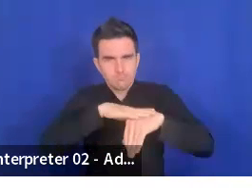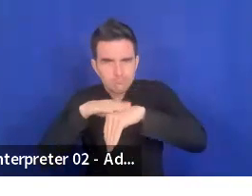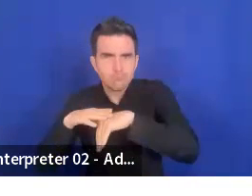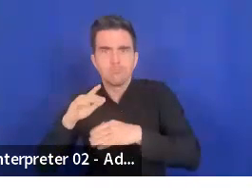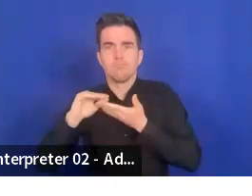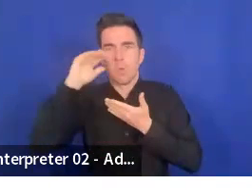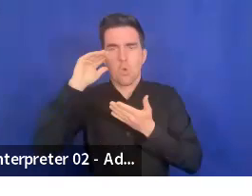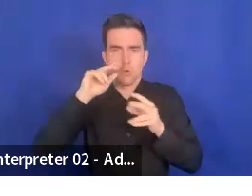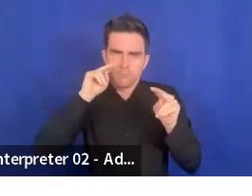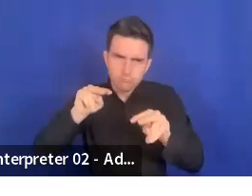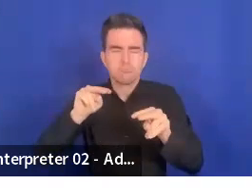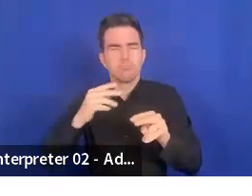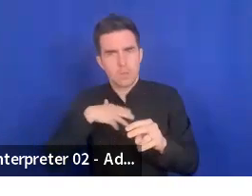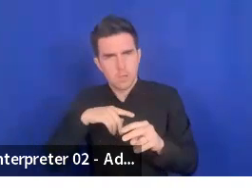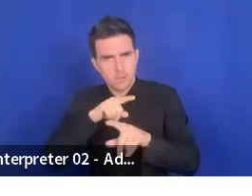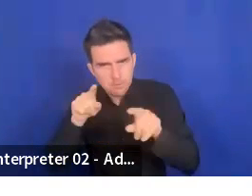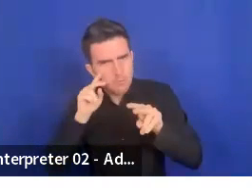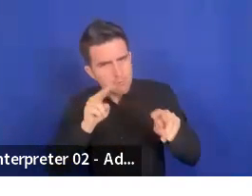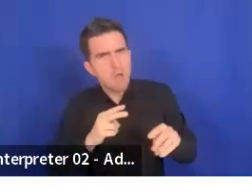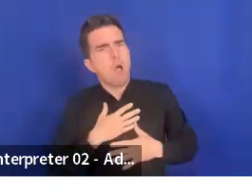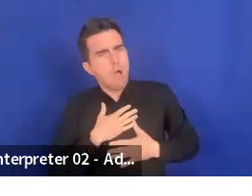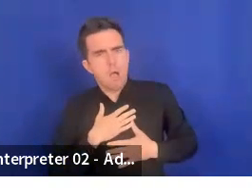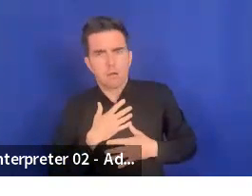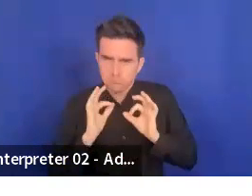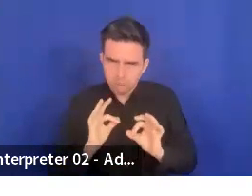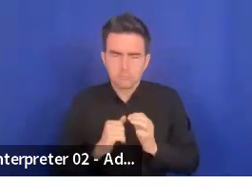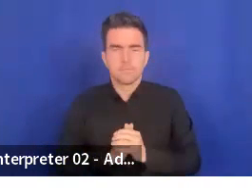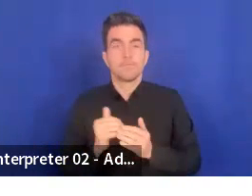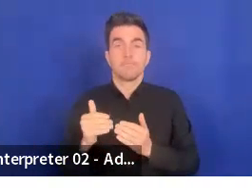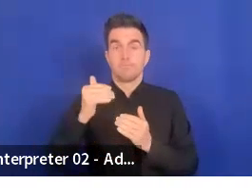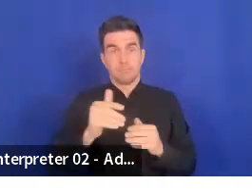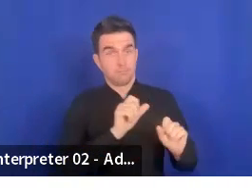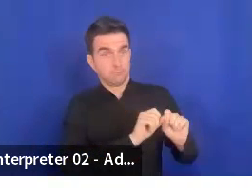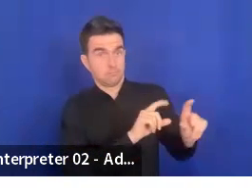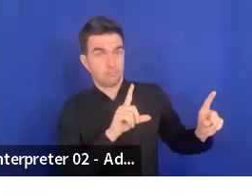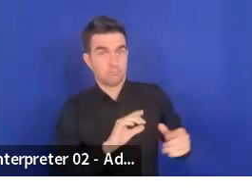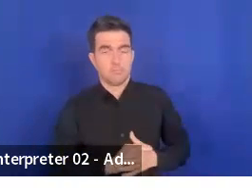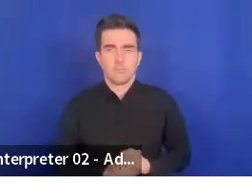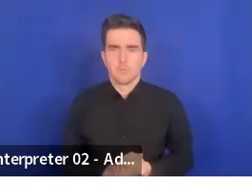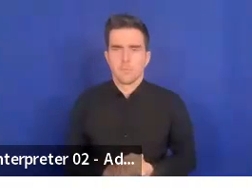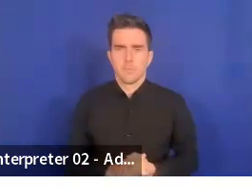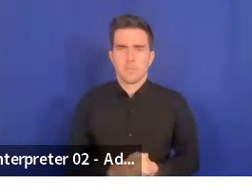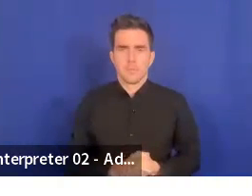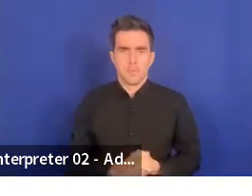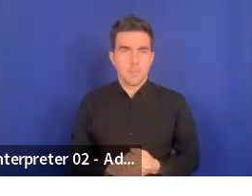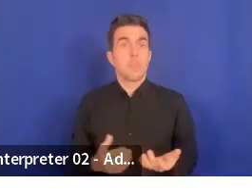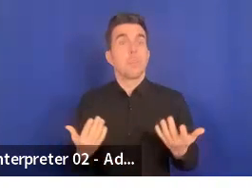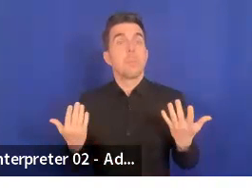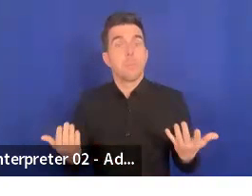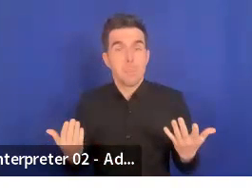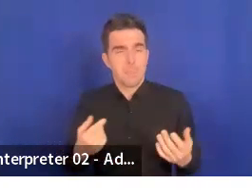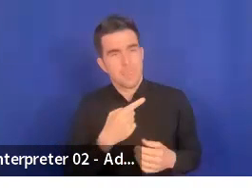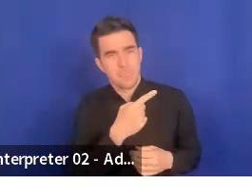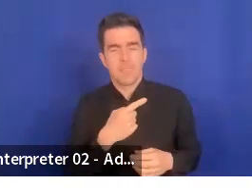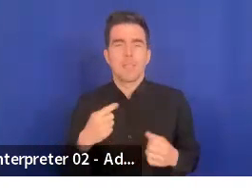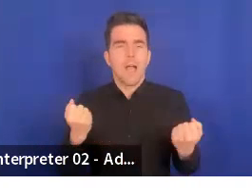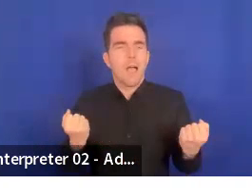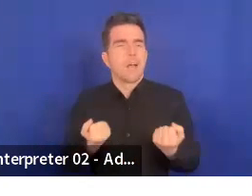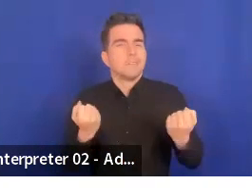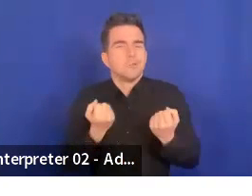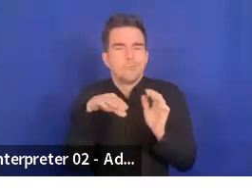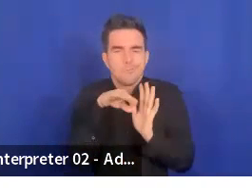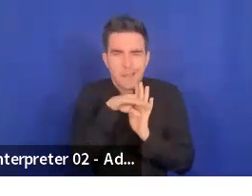So, the Action Agenda, which Amy gave really great background about an how it came to be